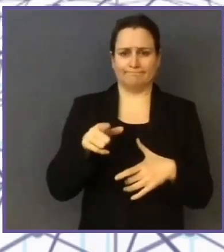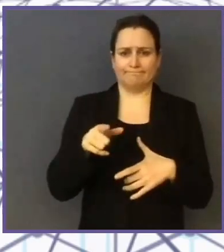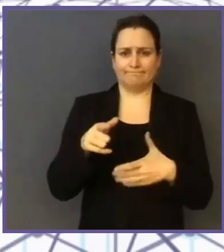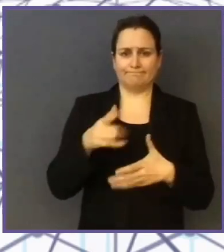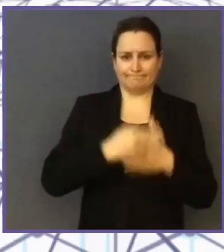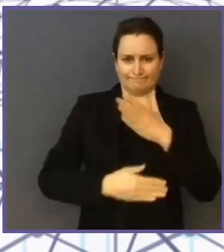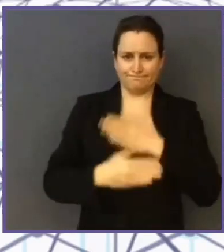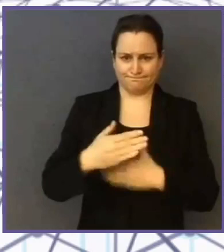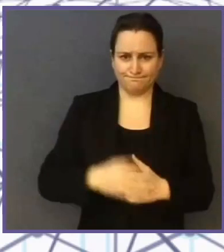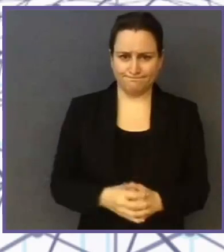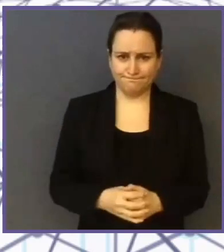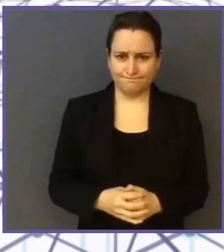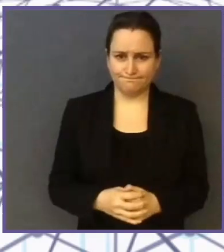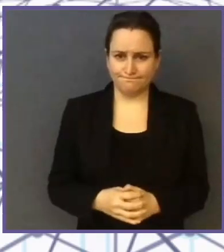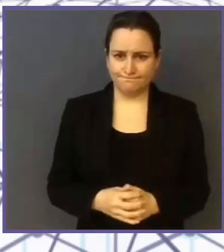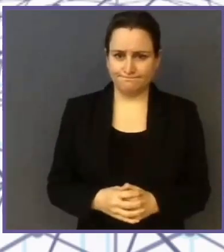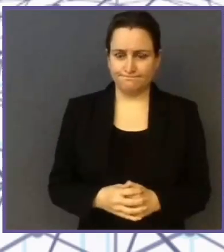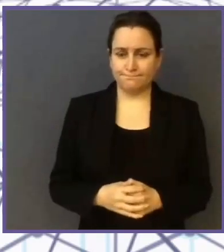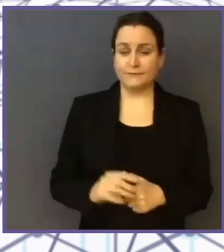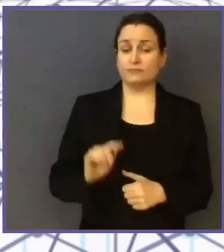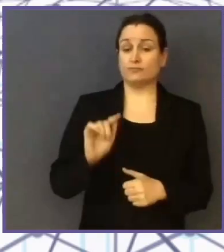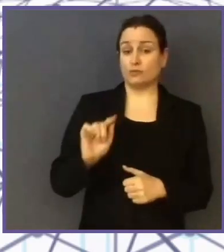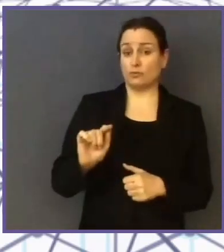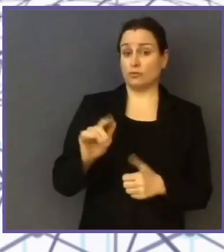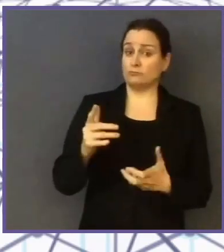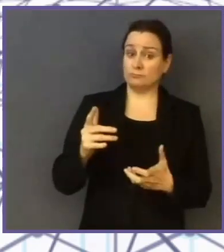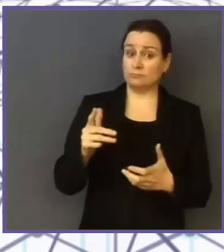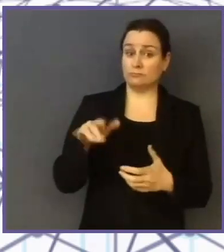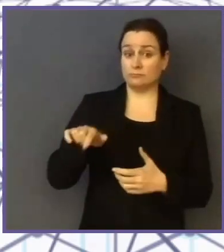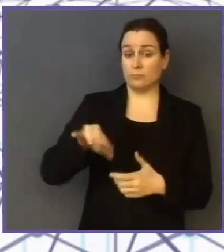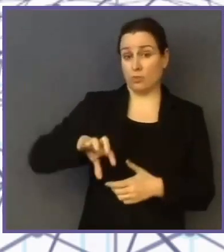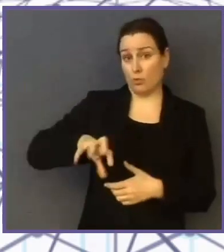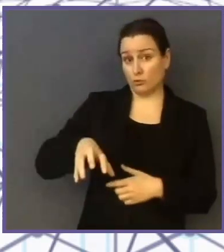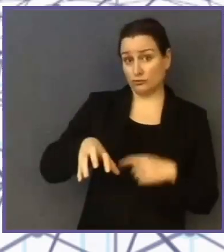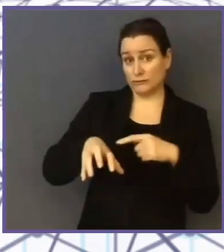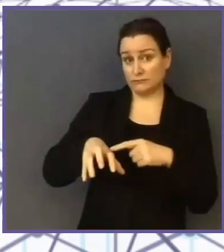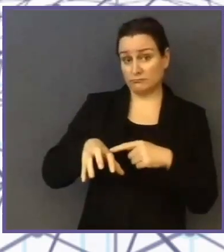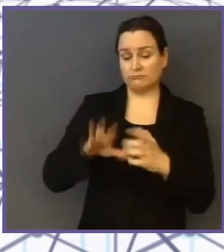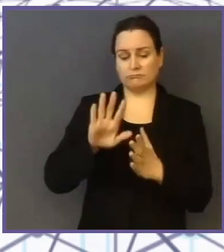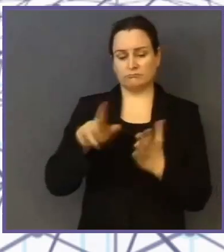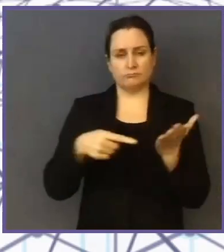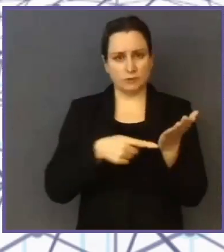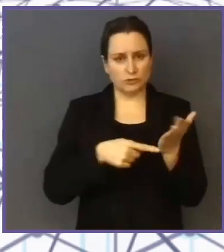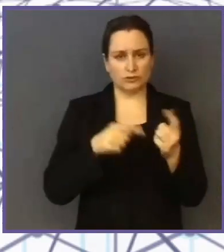A country where healthcare and technological innovation are just advancing, there is an